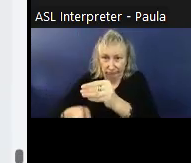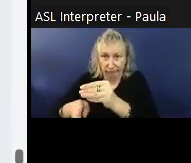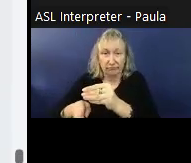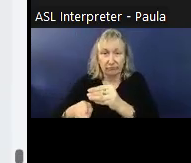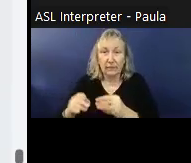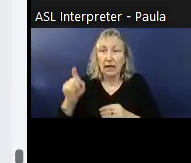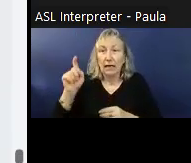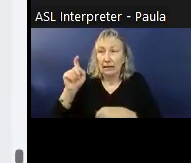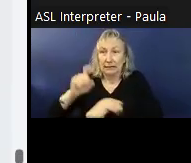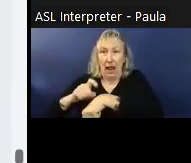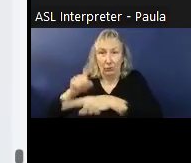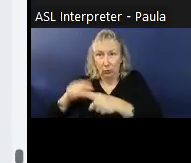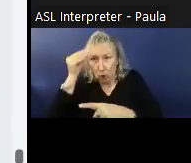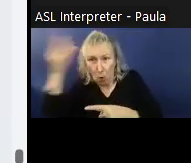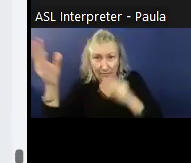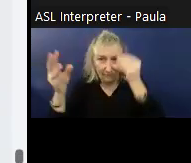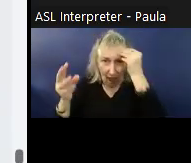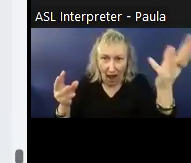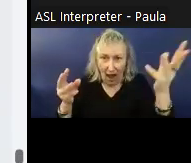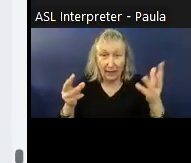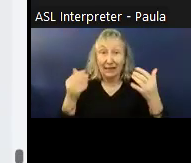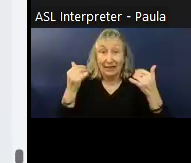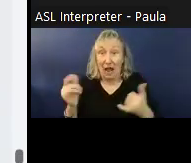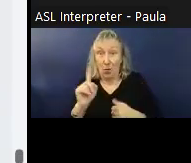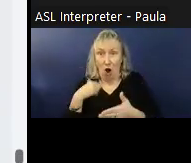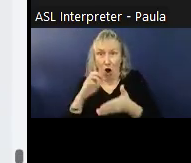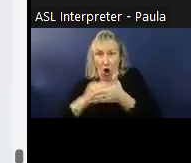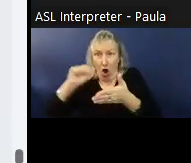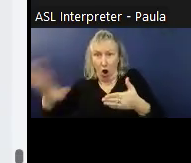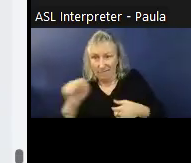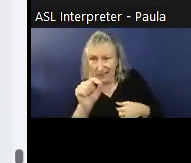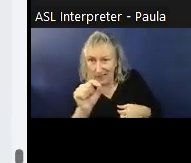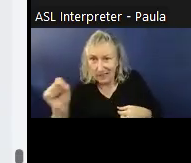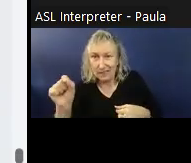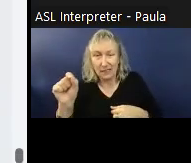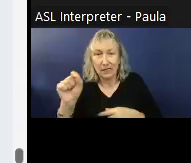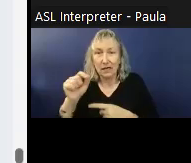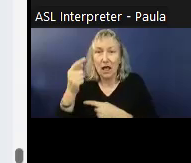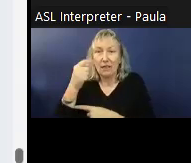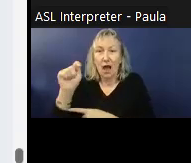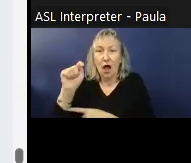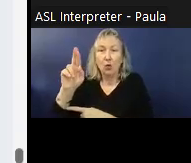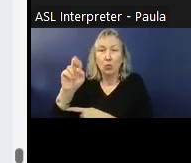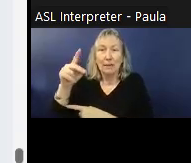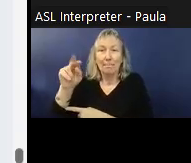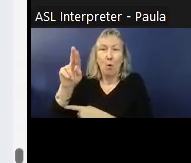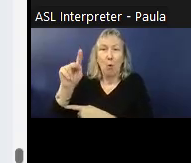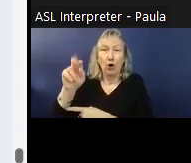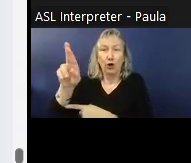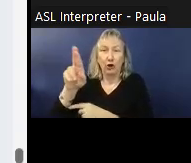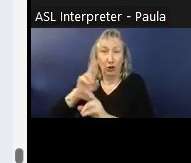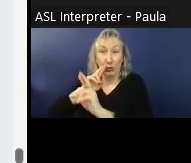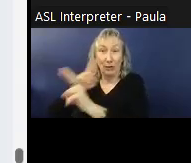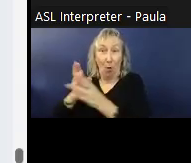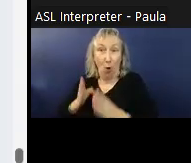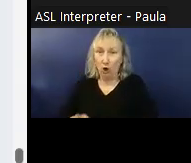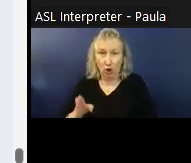So in a we are removing the reporter from the notifications based upon the review